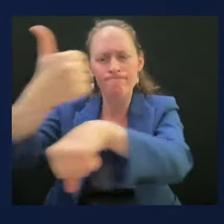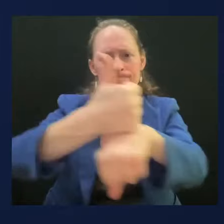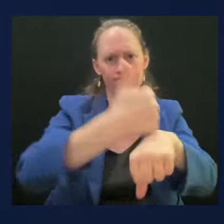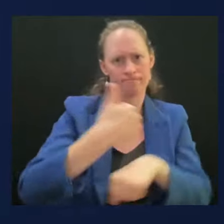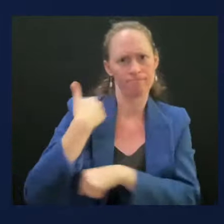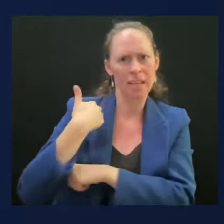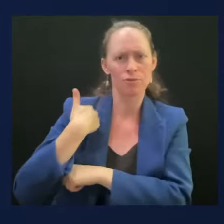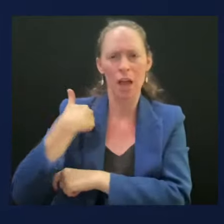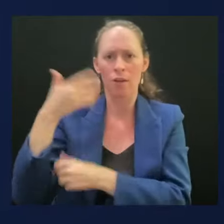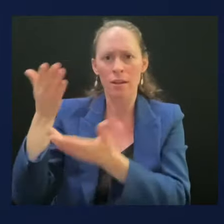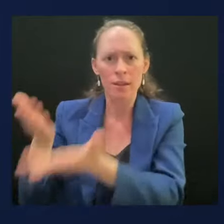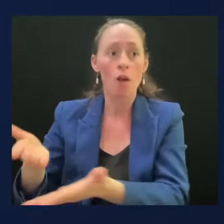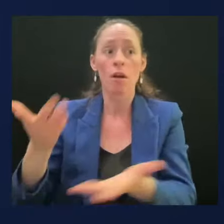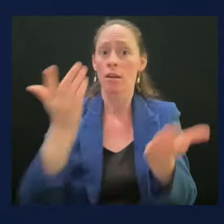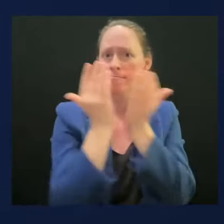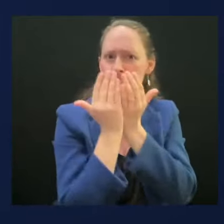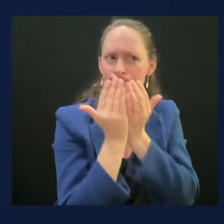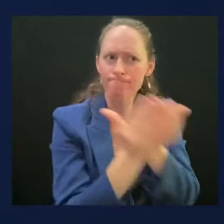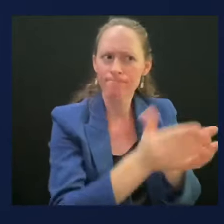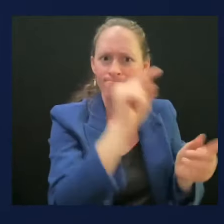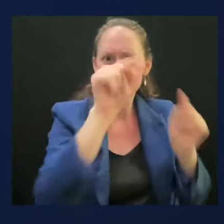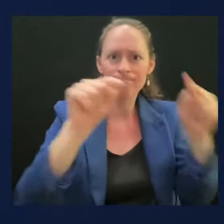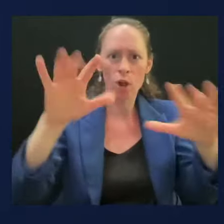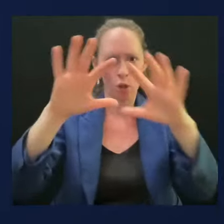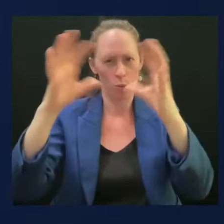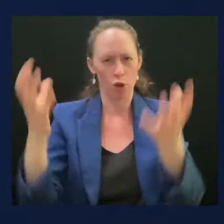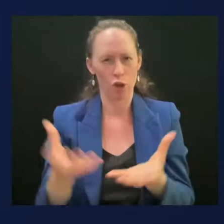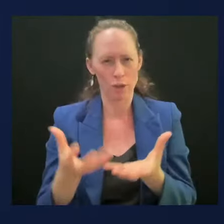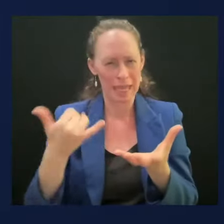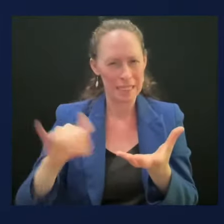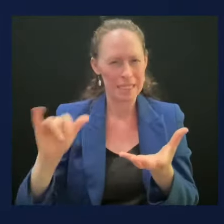and stands as a force for good in the world.